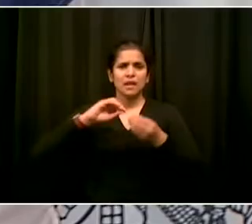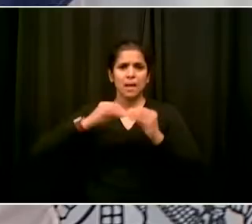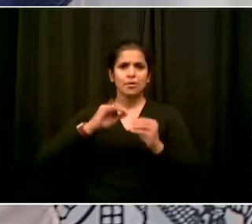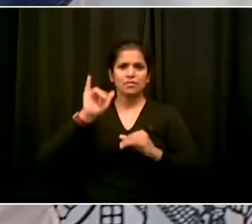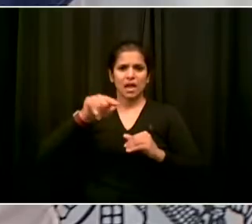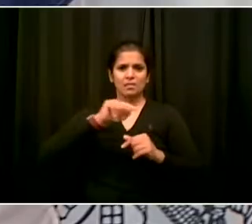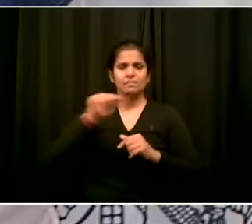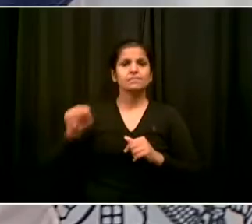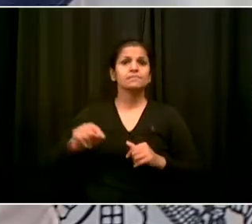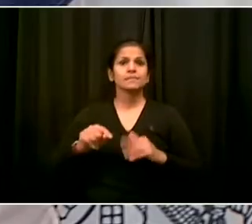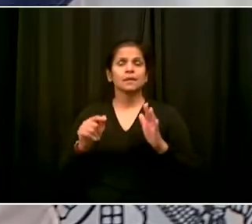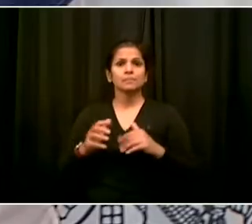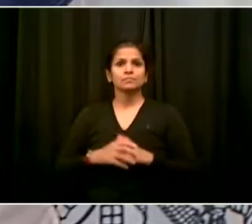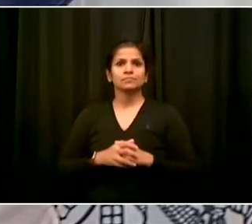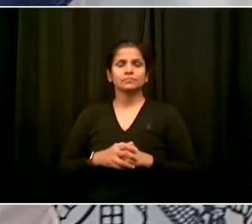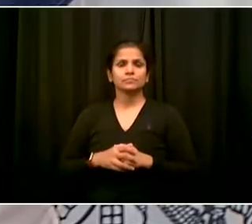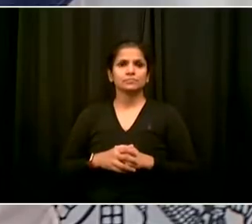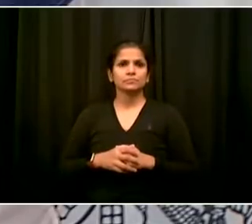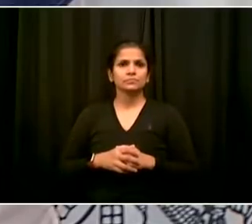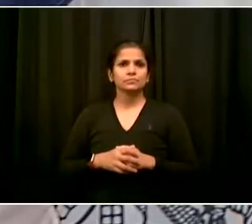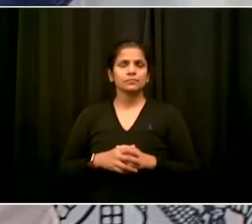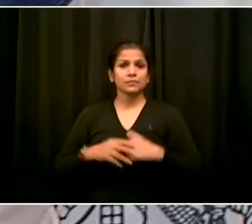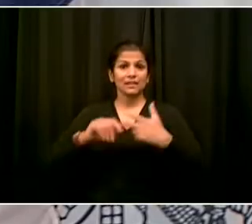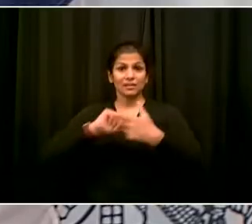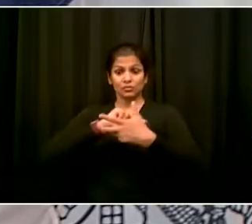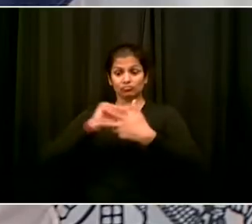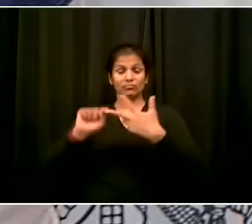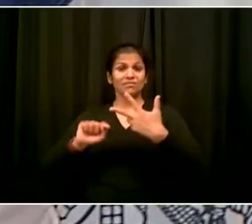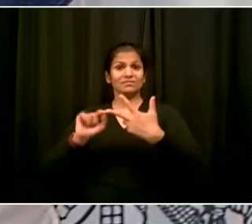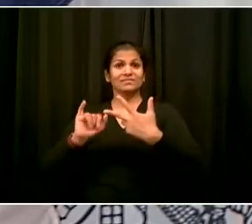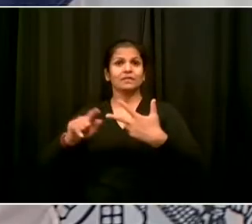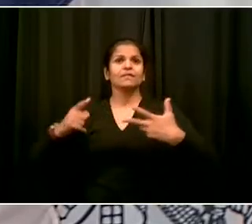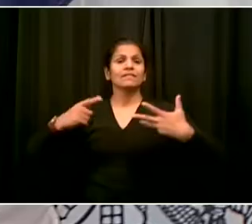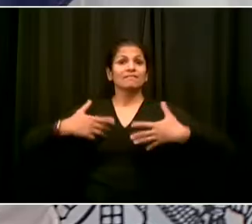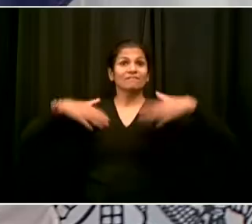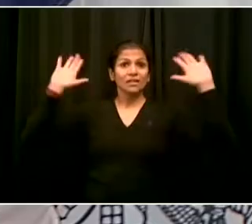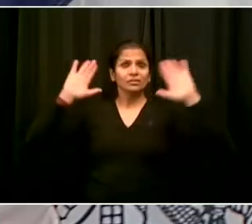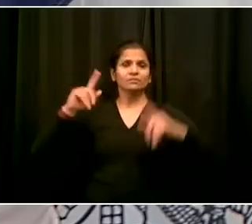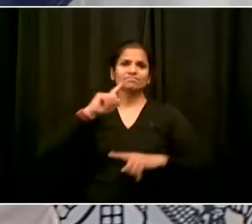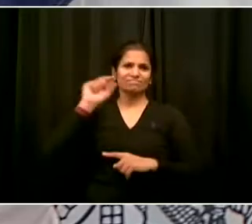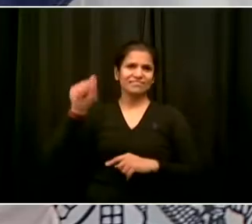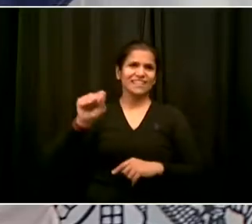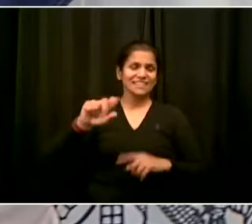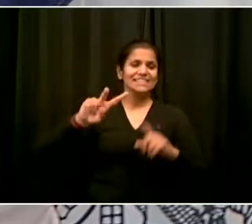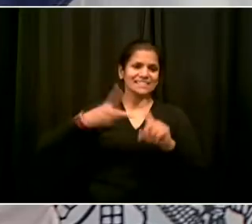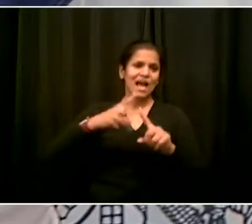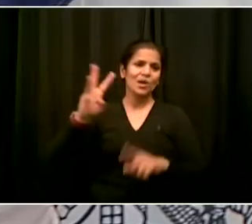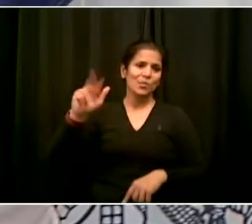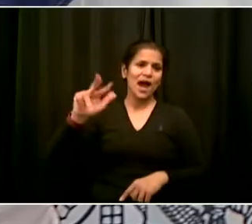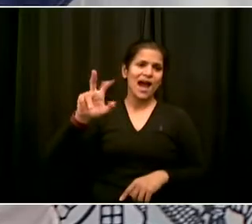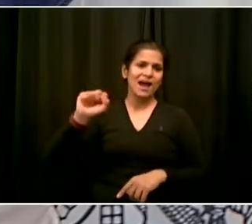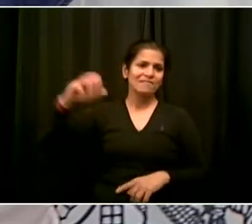SO IT'S QUITE CELAR AT THIS POINT THAT THIS SECOND WAVE,